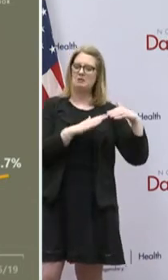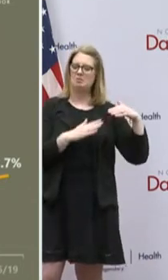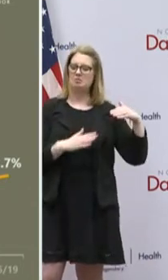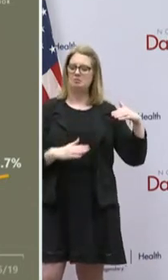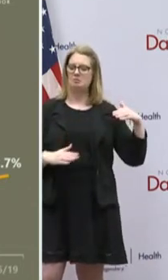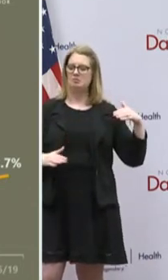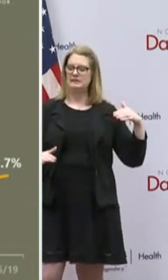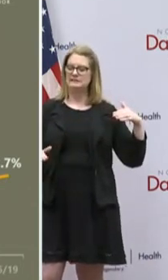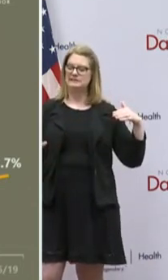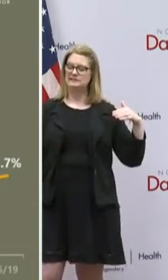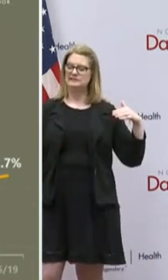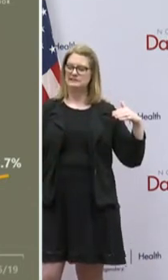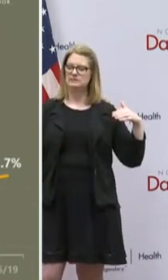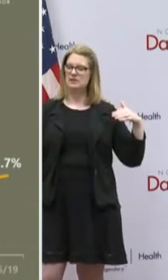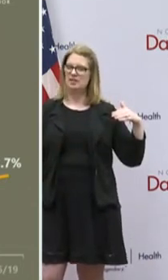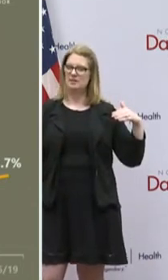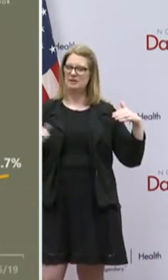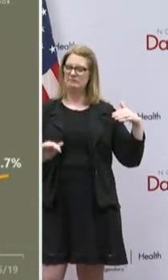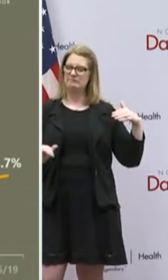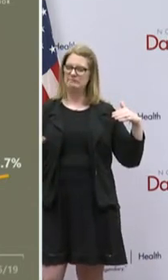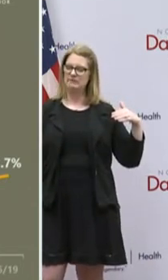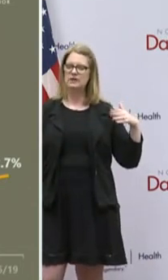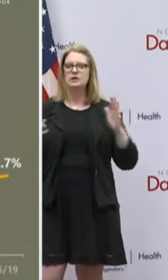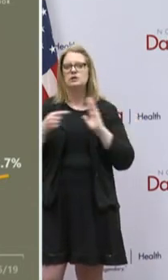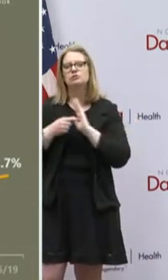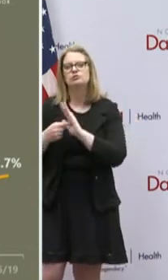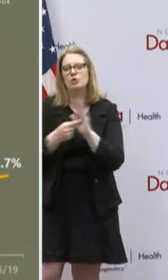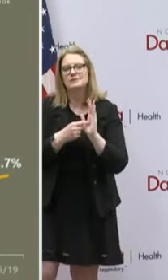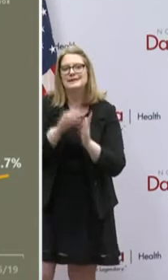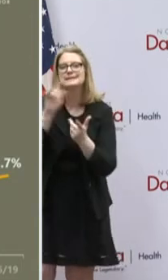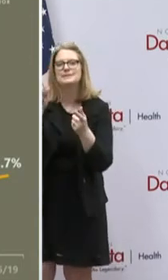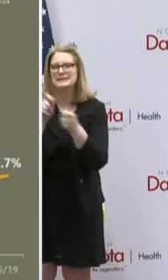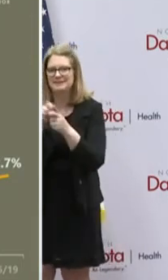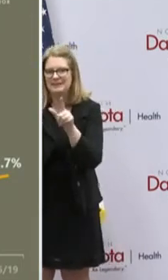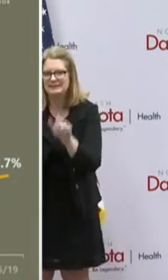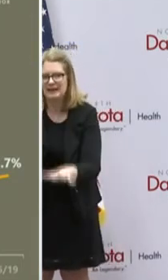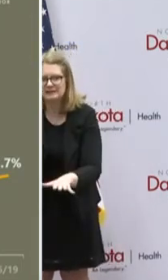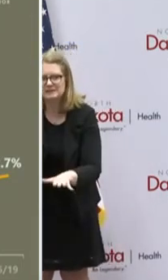PAST WEEK, AFTER SEEING SOME NICE DECLINES, AND AGAIN, THIS